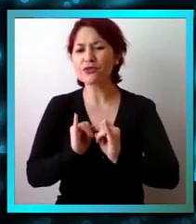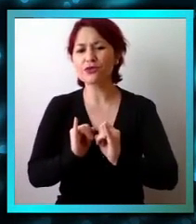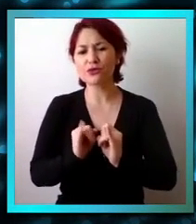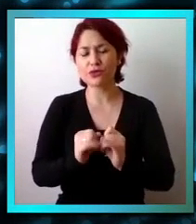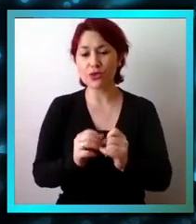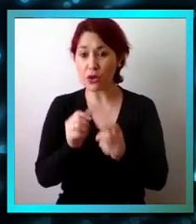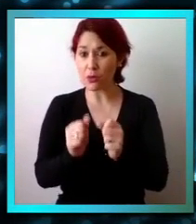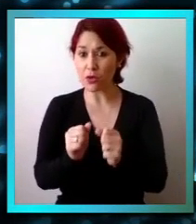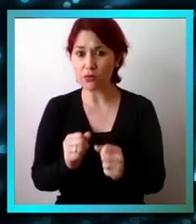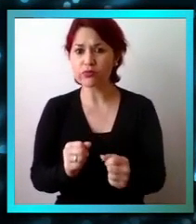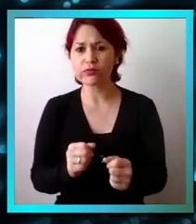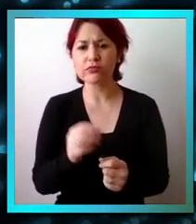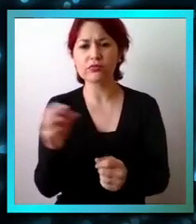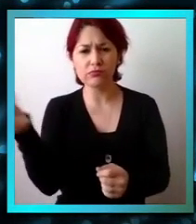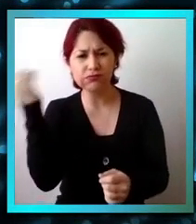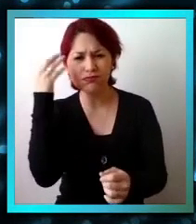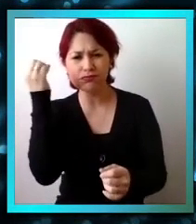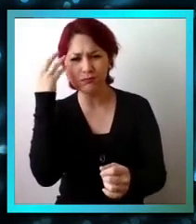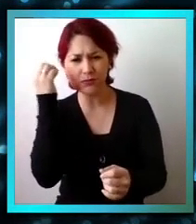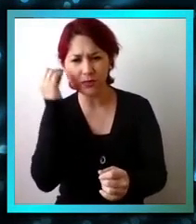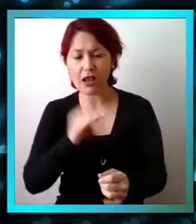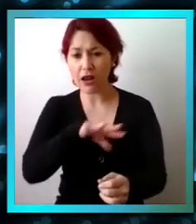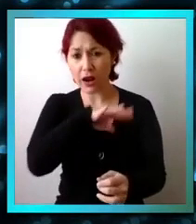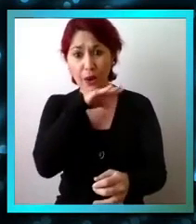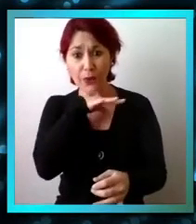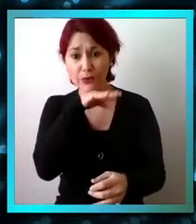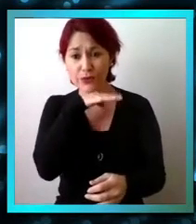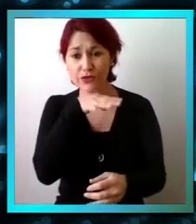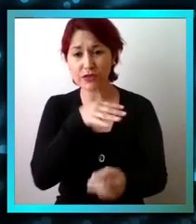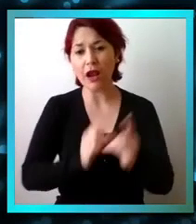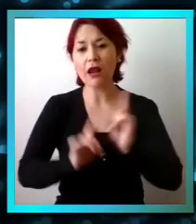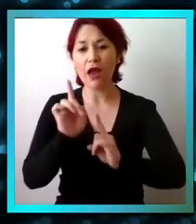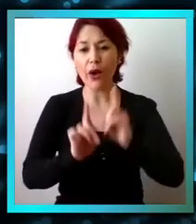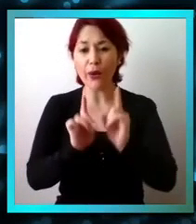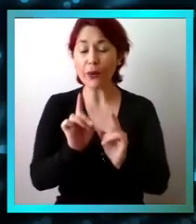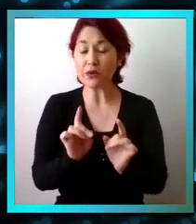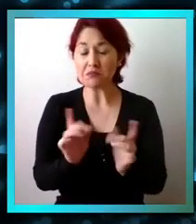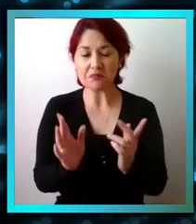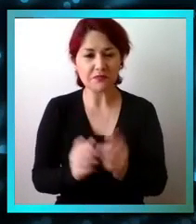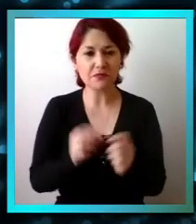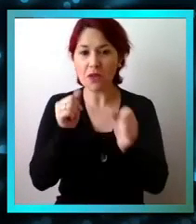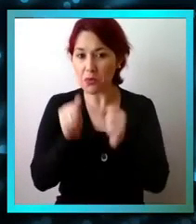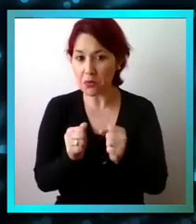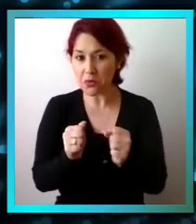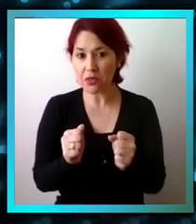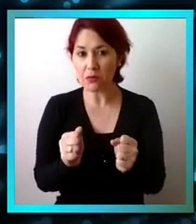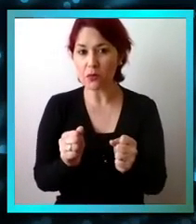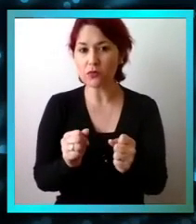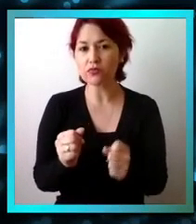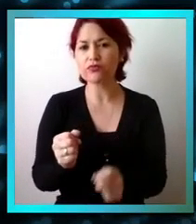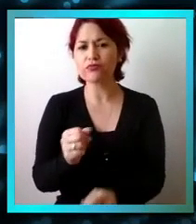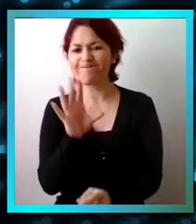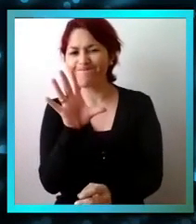in some cases we can we can detect the language uh which their people behind this attack speak